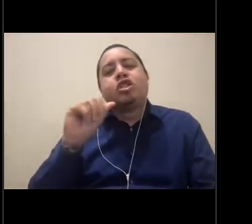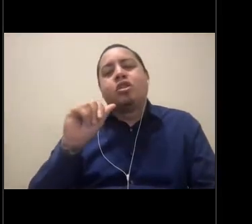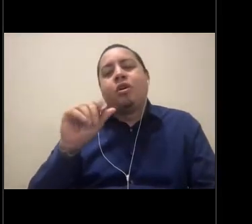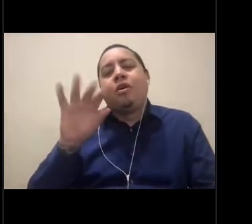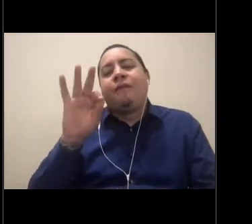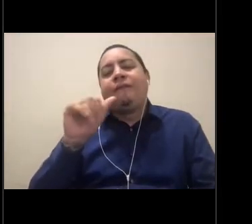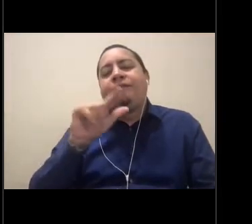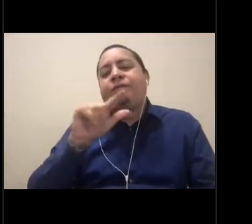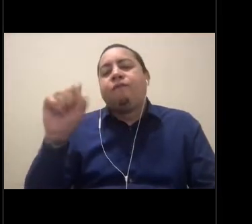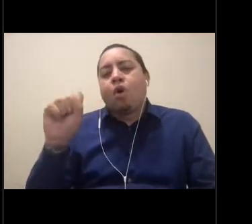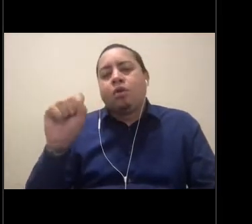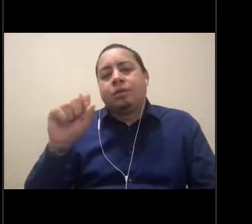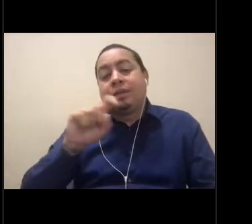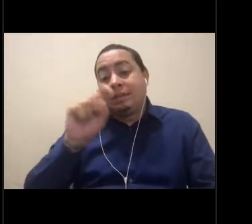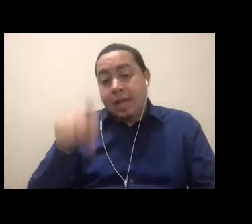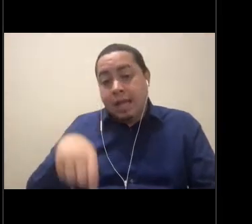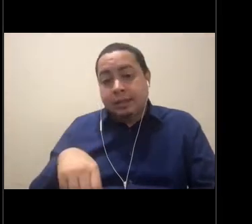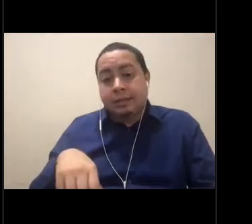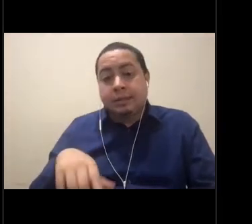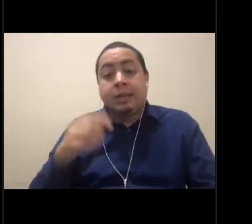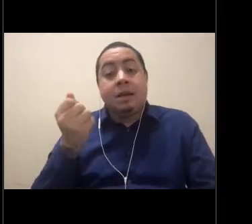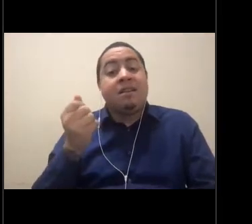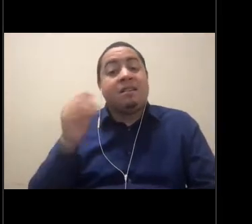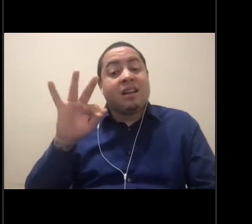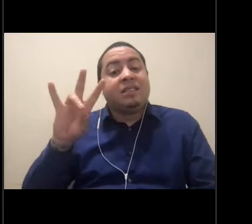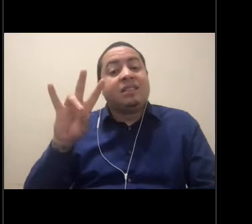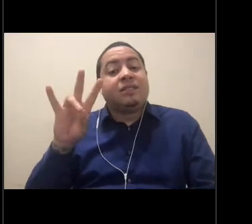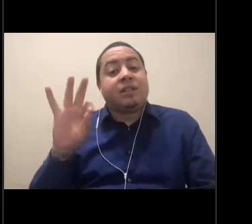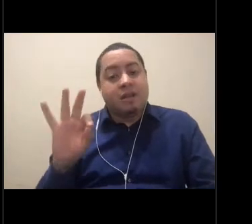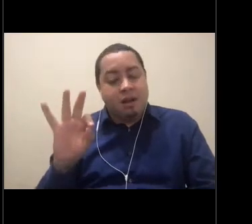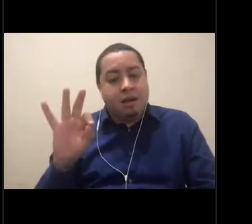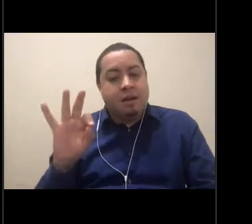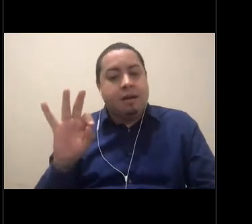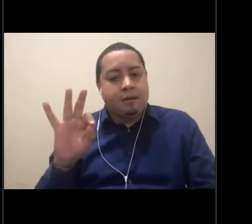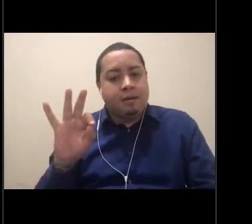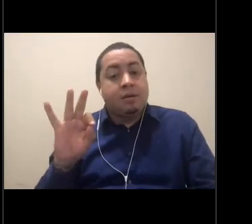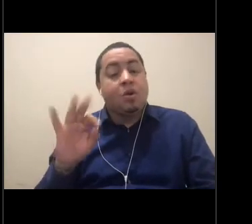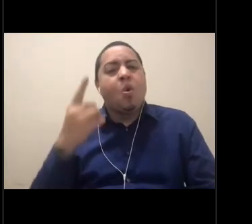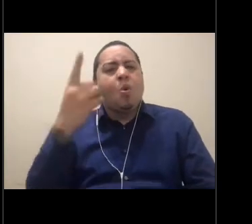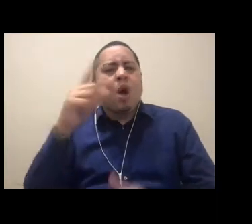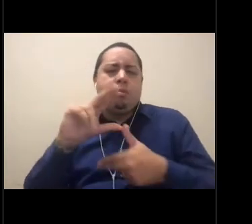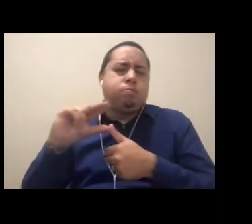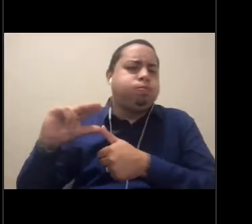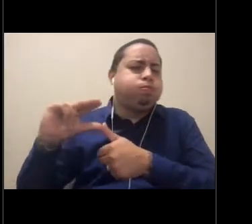there was a deadly tornado outbreak that spawned a tornado that had a base of over 1/2 of a mile wide.